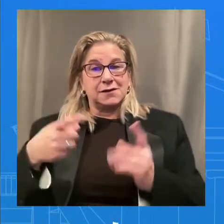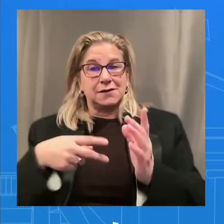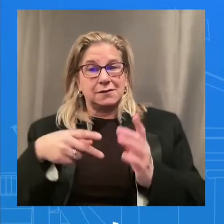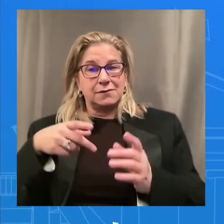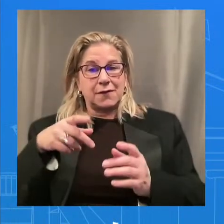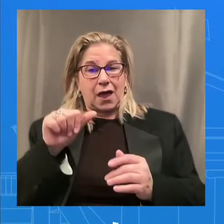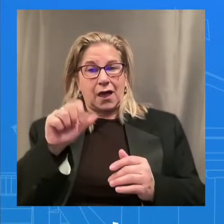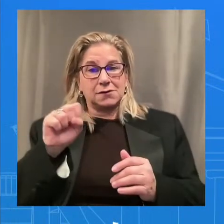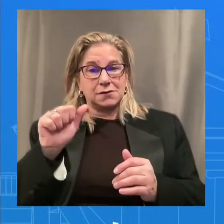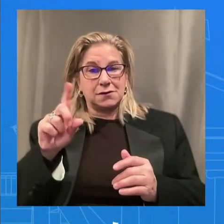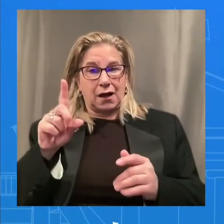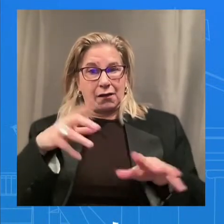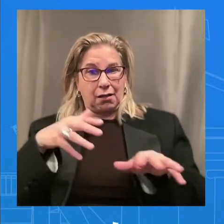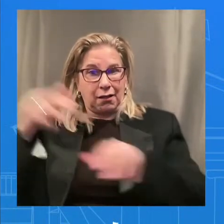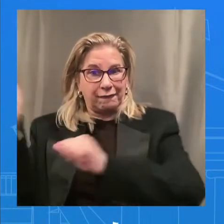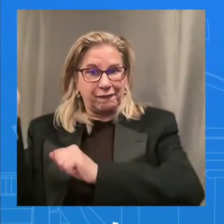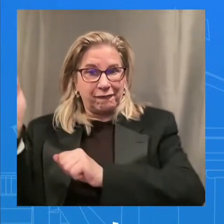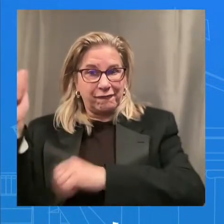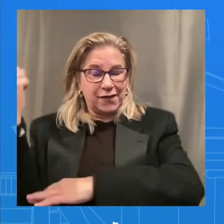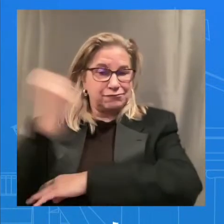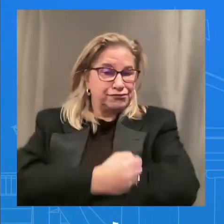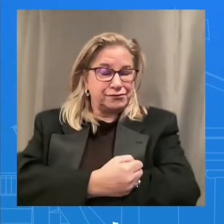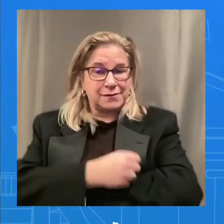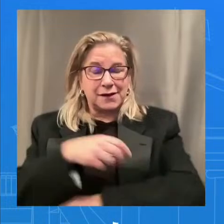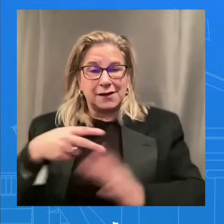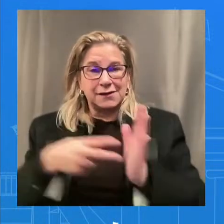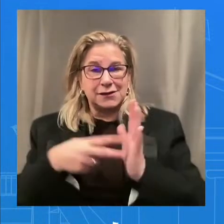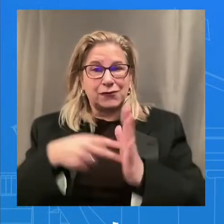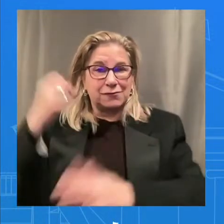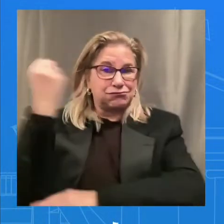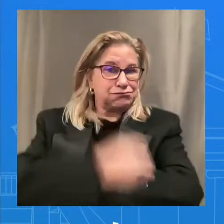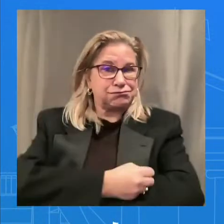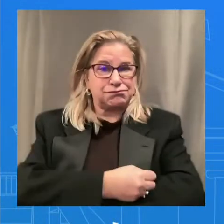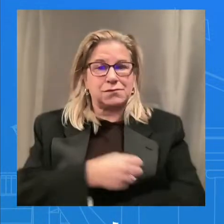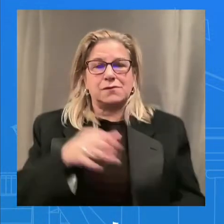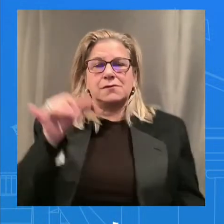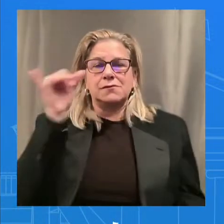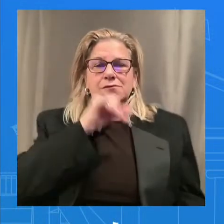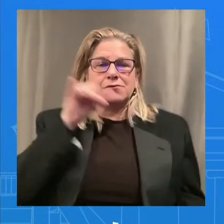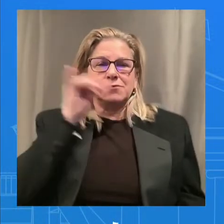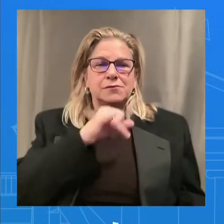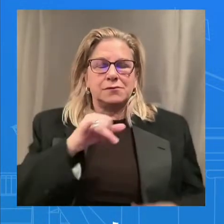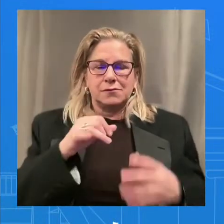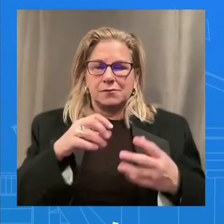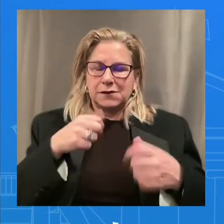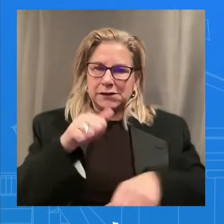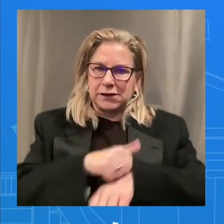it has been for many years, across many administrations; China’s cyberattacks are a continuing threat; and more.